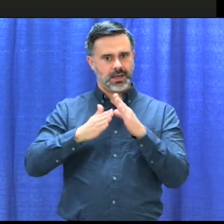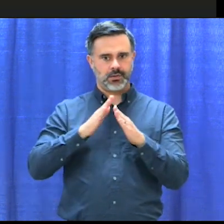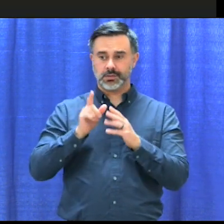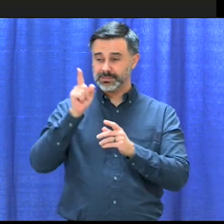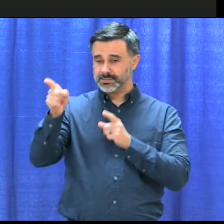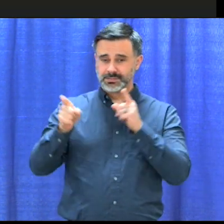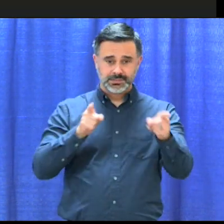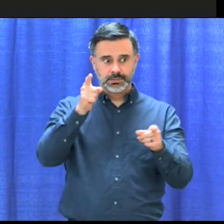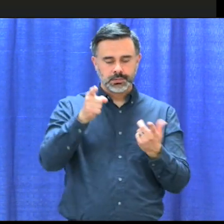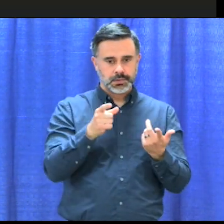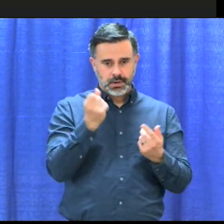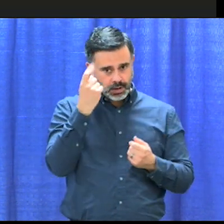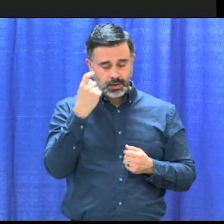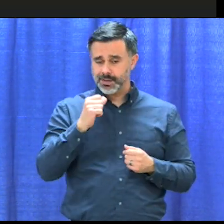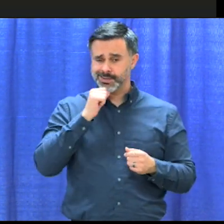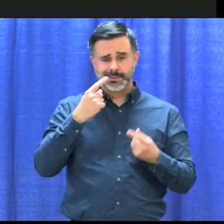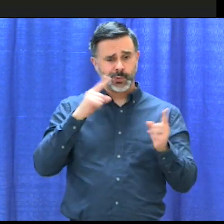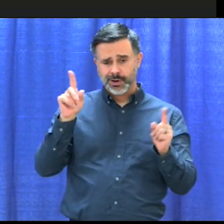in areas where you don't have the infrastructure.